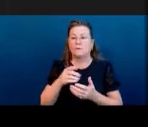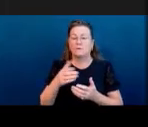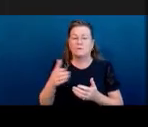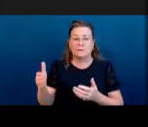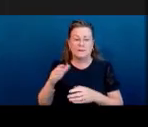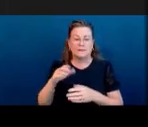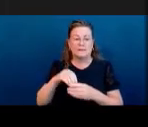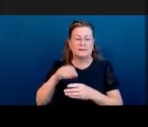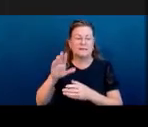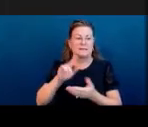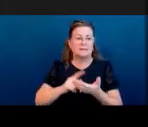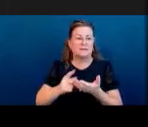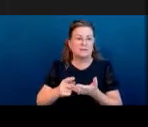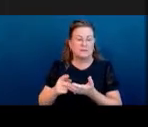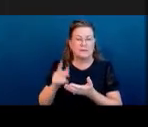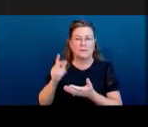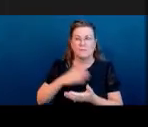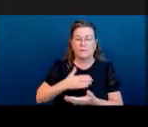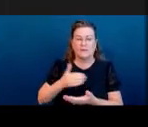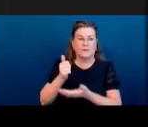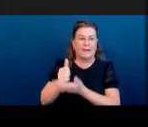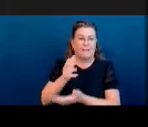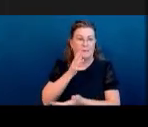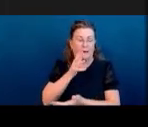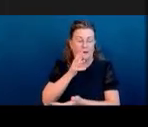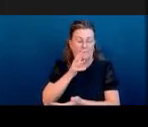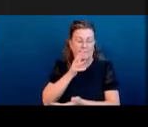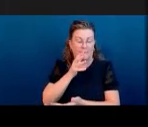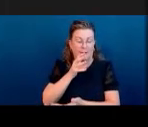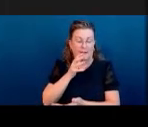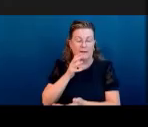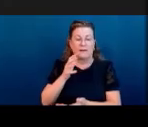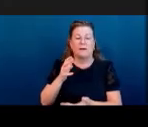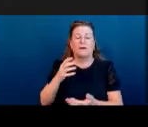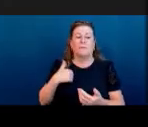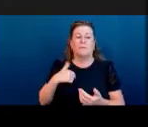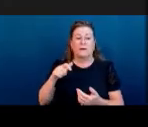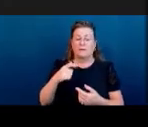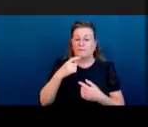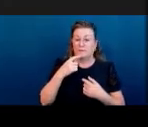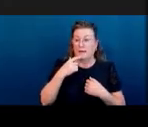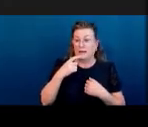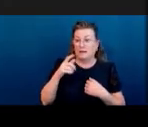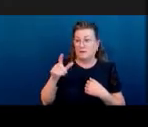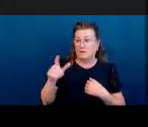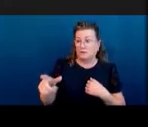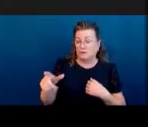and would start helping mom. What we did have to say to him was, you do not have to eat this food, or we're making it for